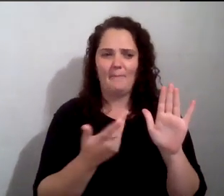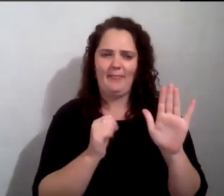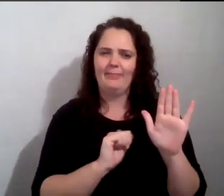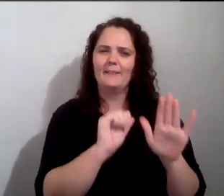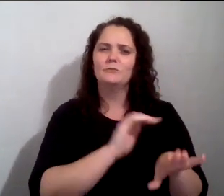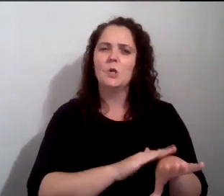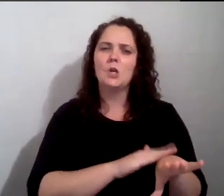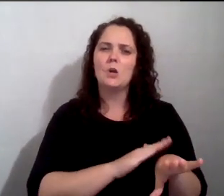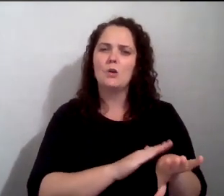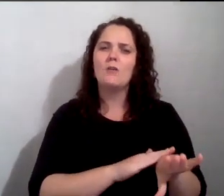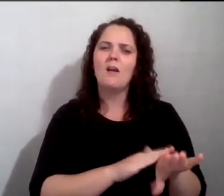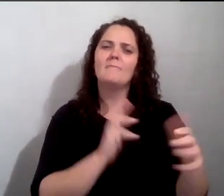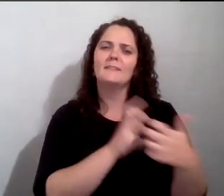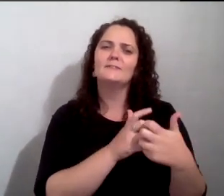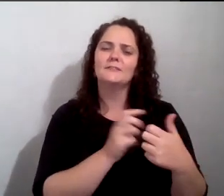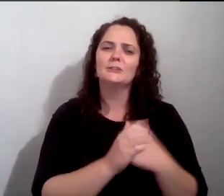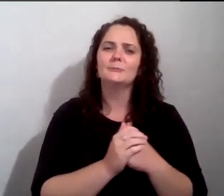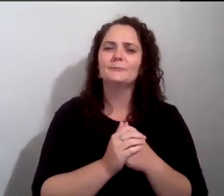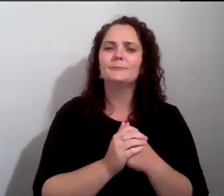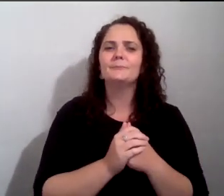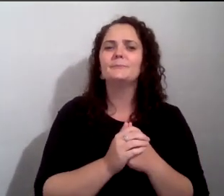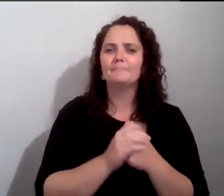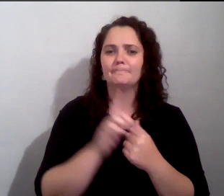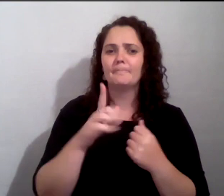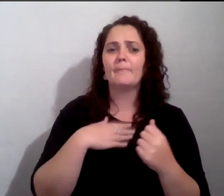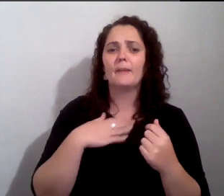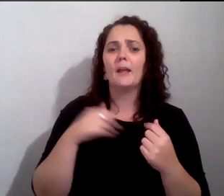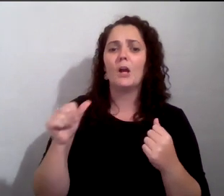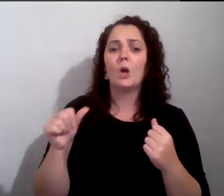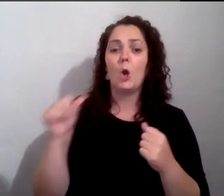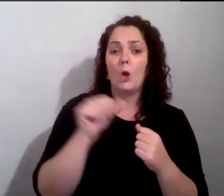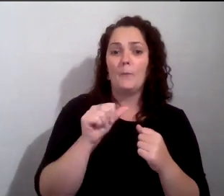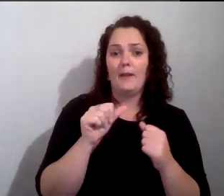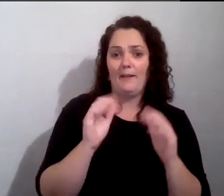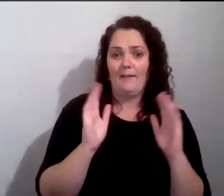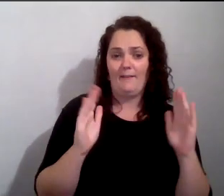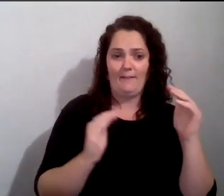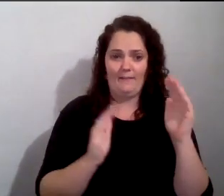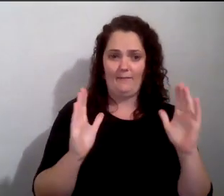for that time. Now I want to actually go back a slide,